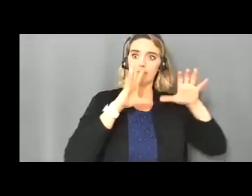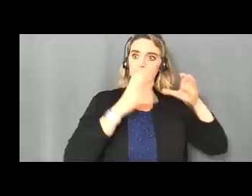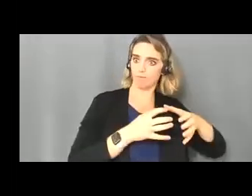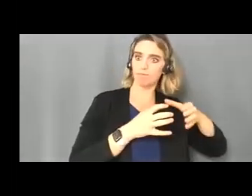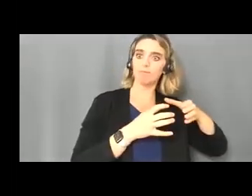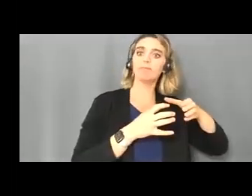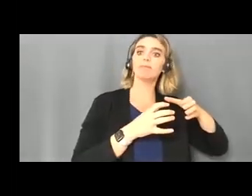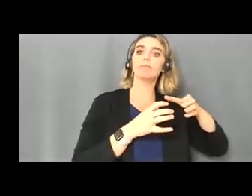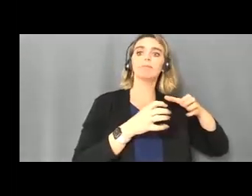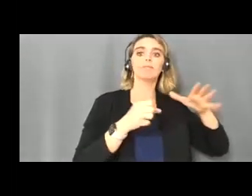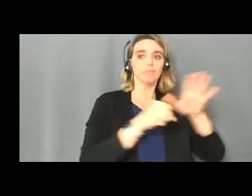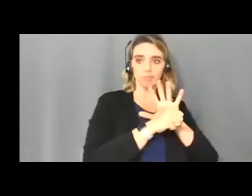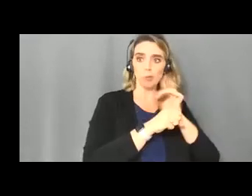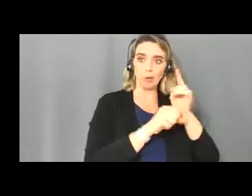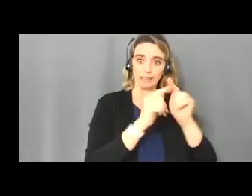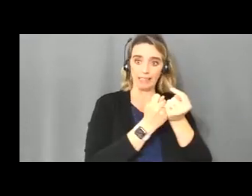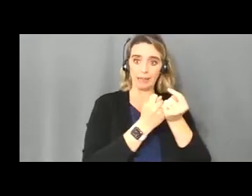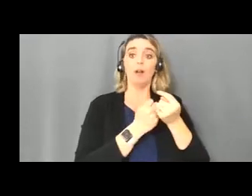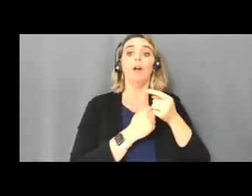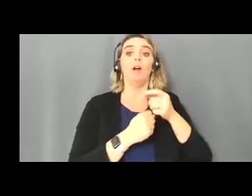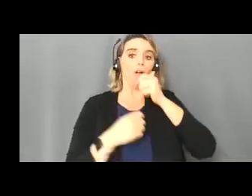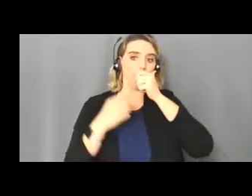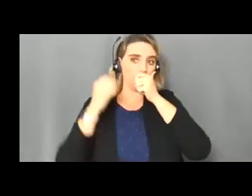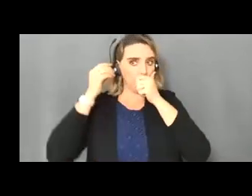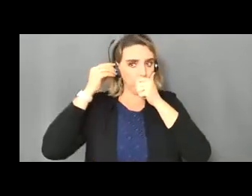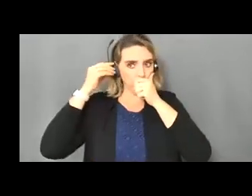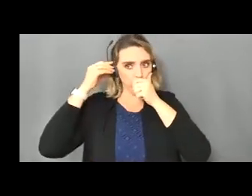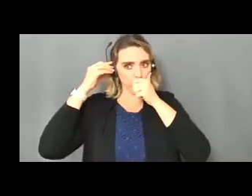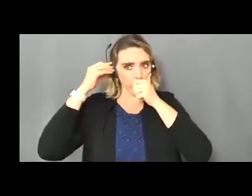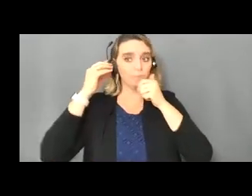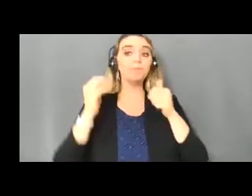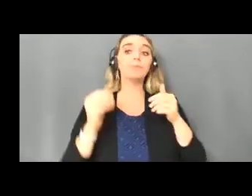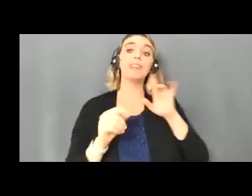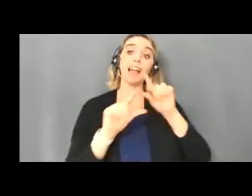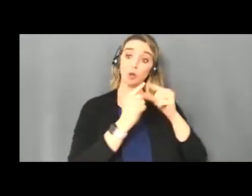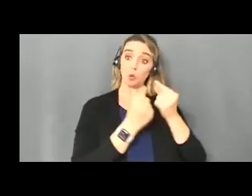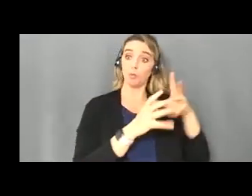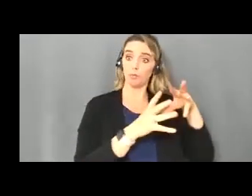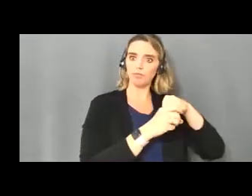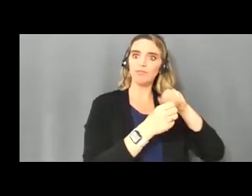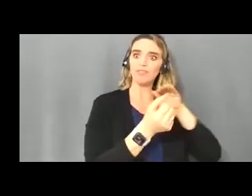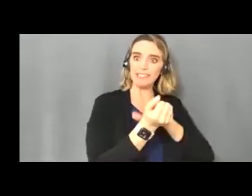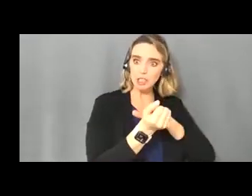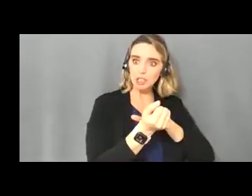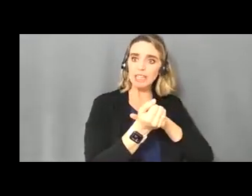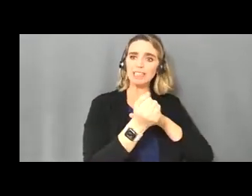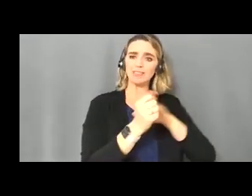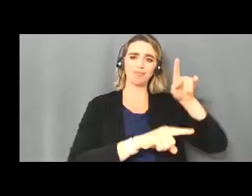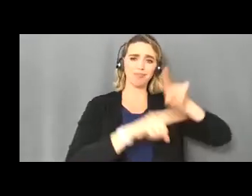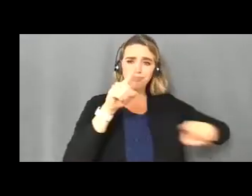so we have a group of Board-certified physicians and a variety of subspecialties that are there to help ensure